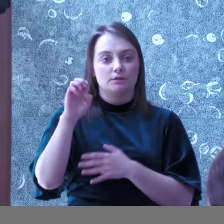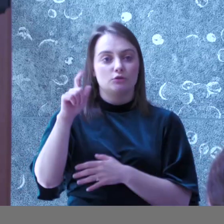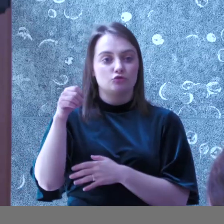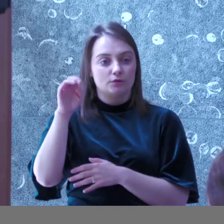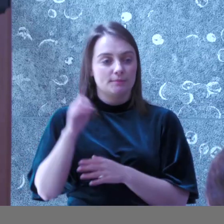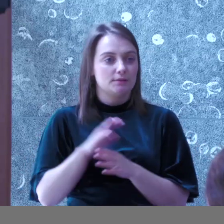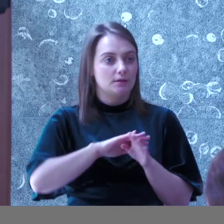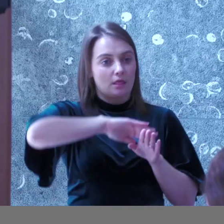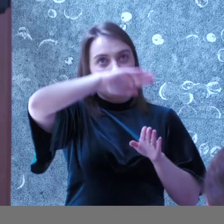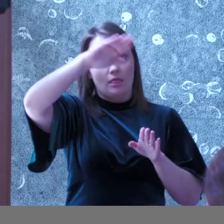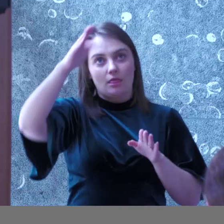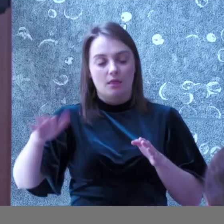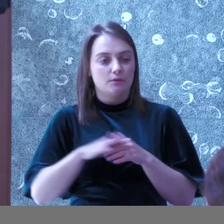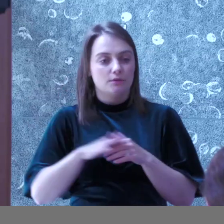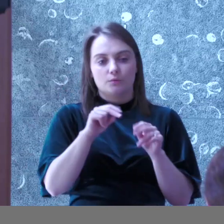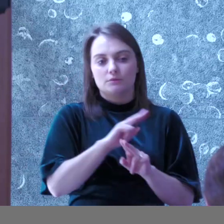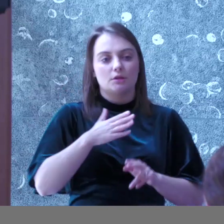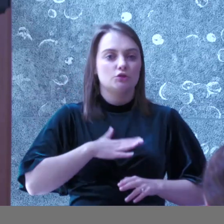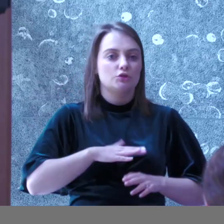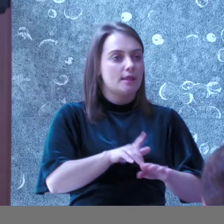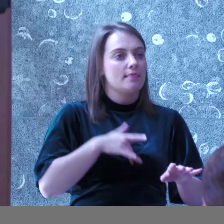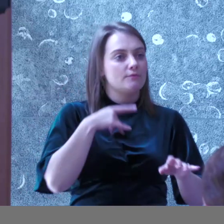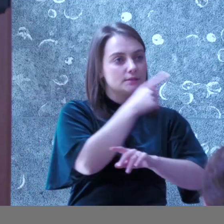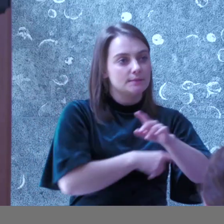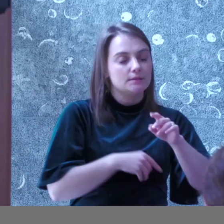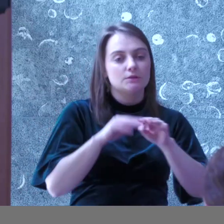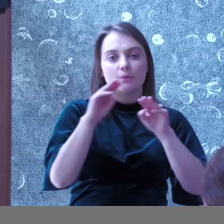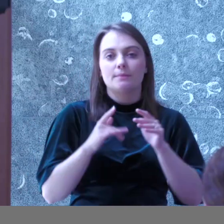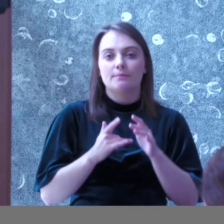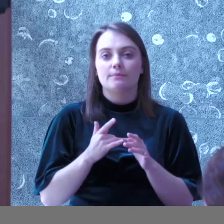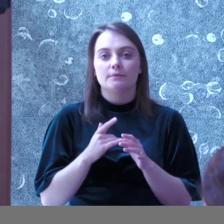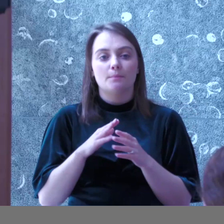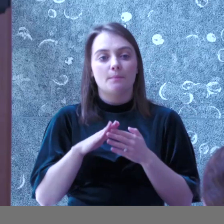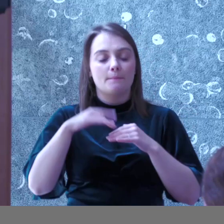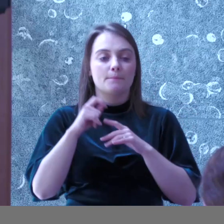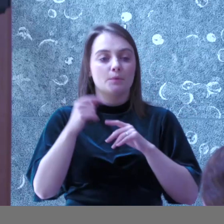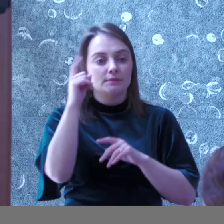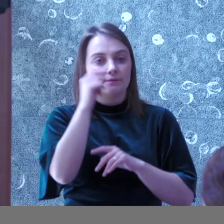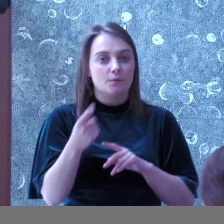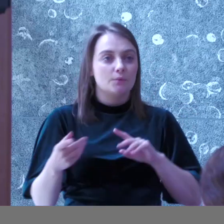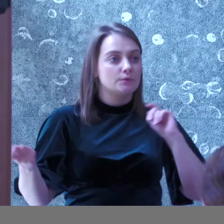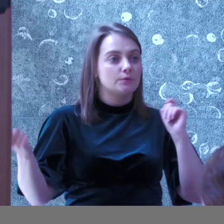people living with disabilities, we're going to the other extreme as well. And if we're talking